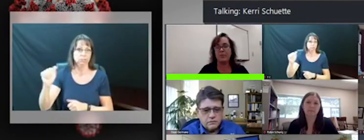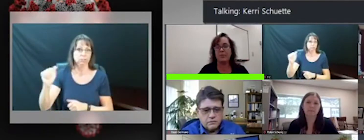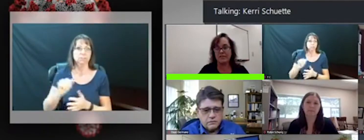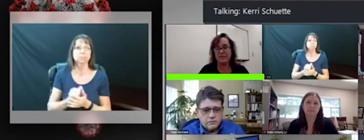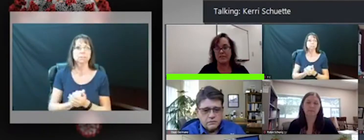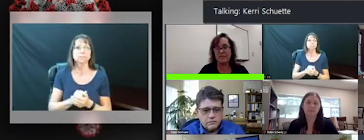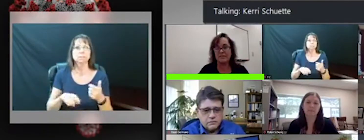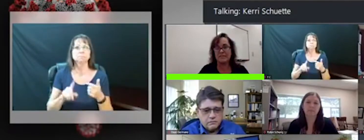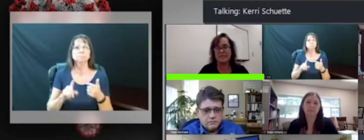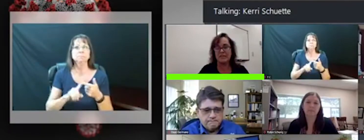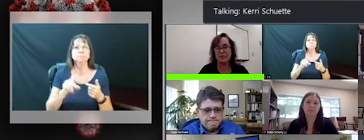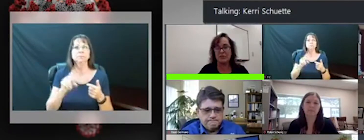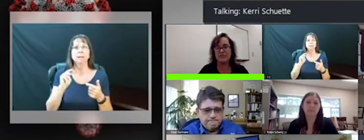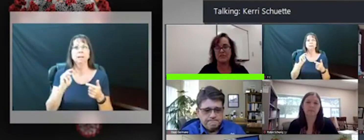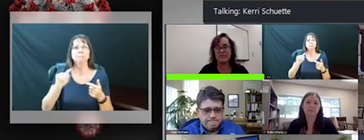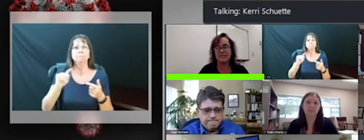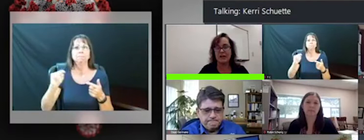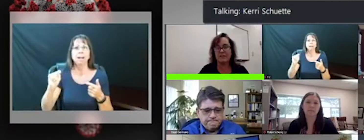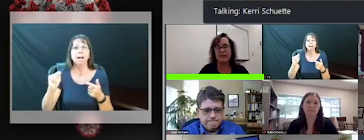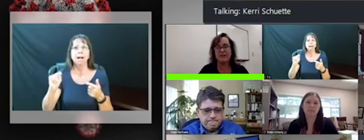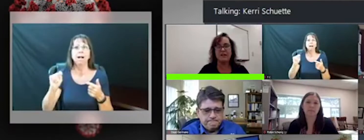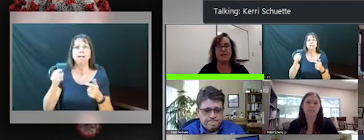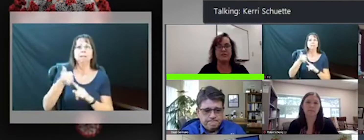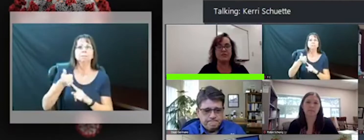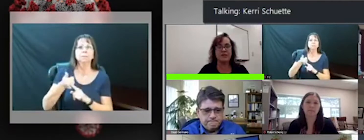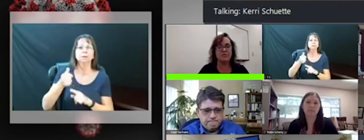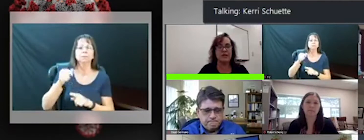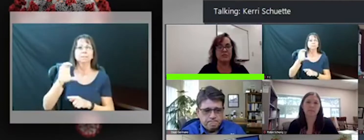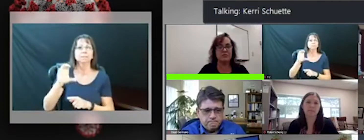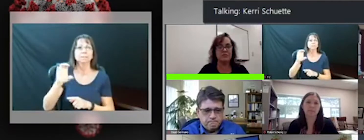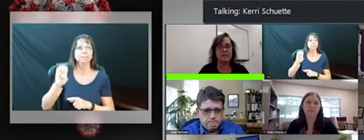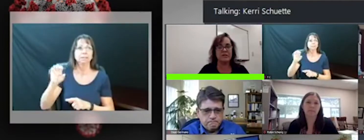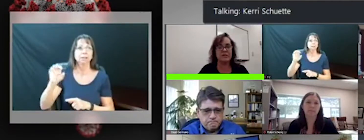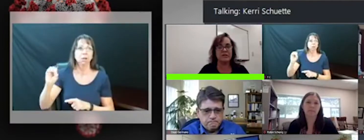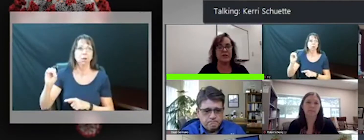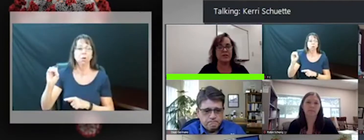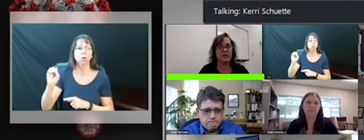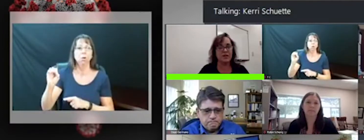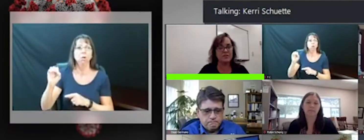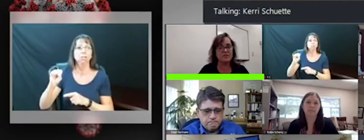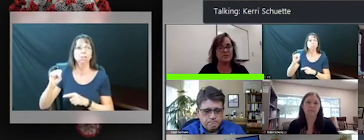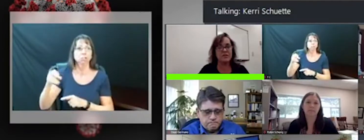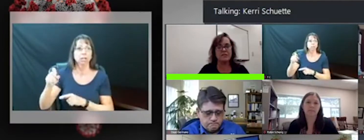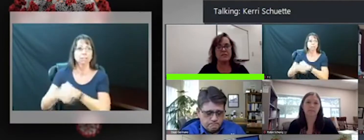Matt Pontes is the CEO of Shasta County. Dr. Karen Ramstrom is our County Health Officer.